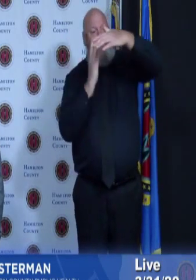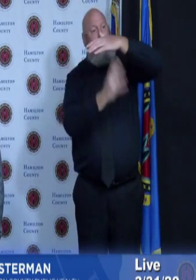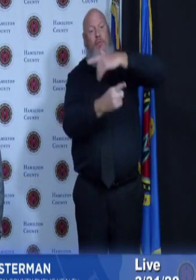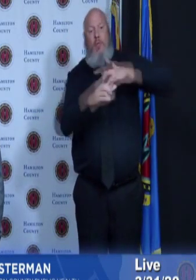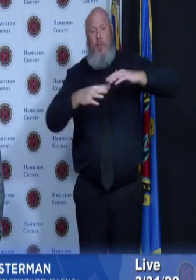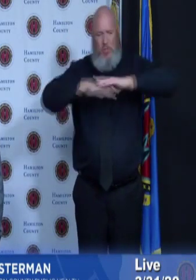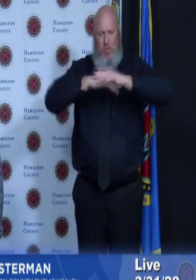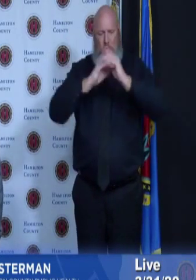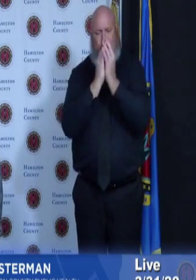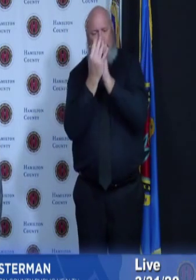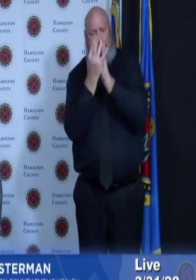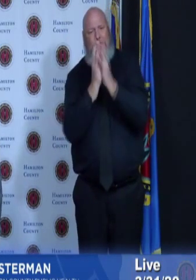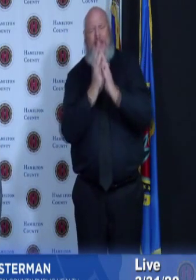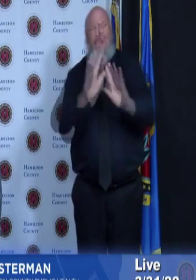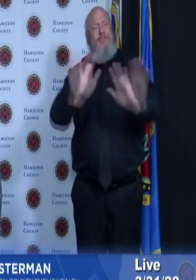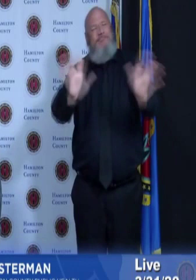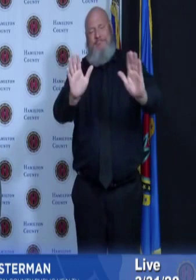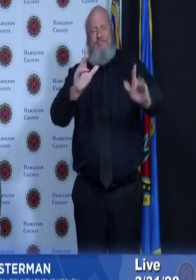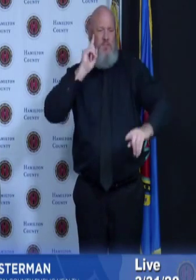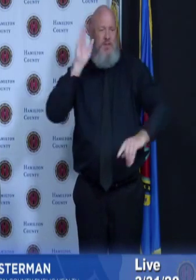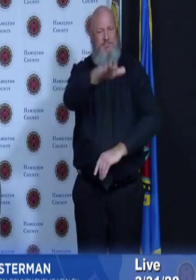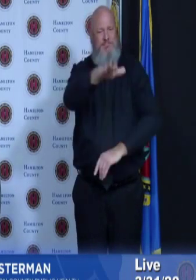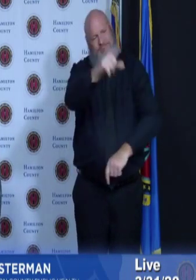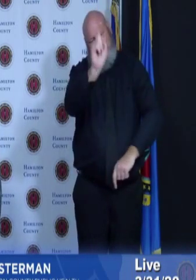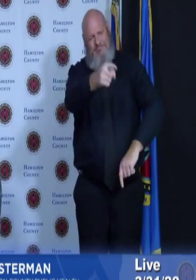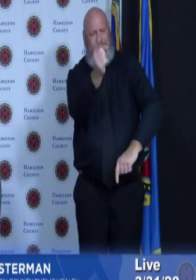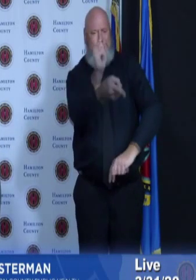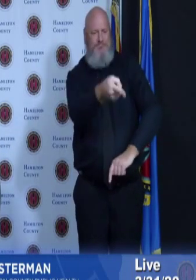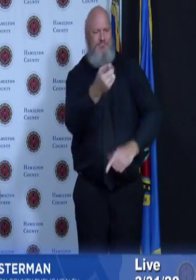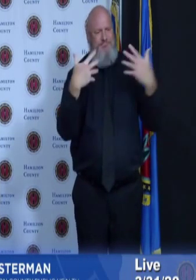take a moment then to talk regarding business owners and managers of those